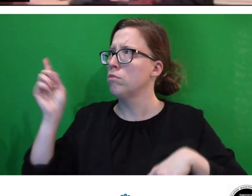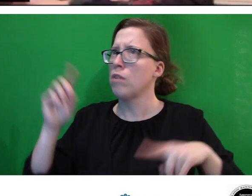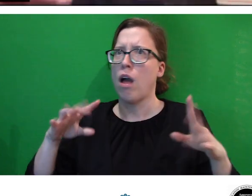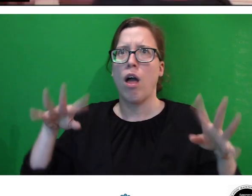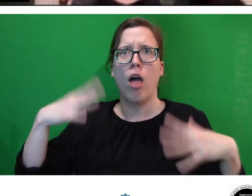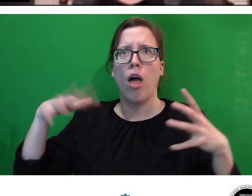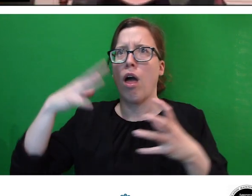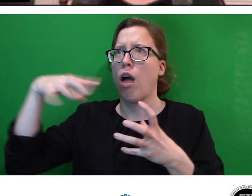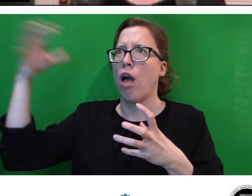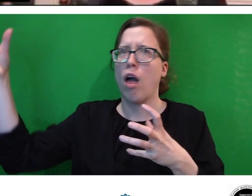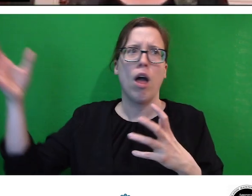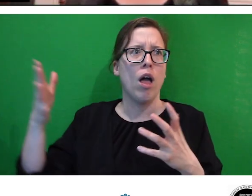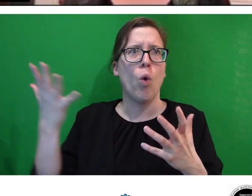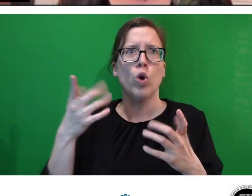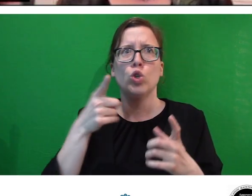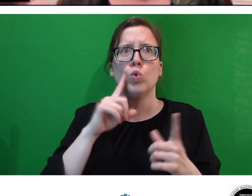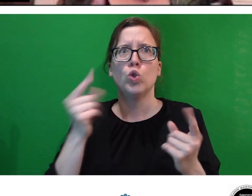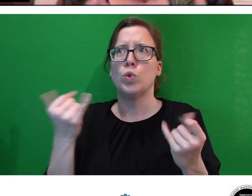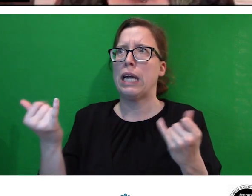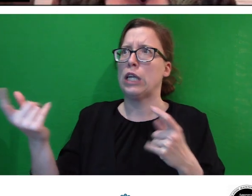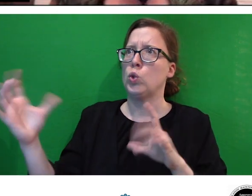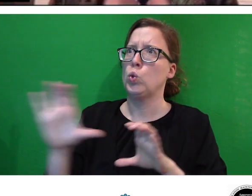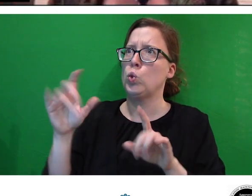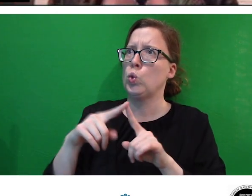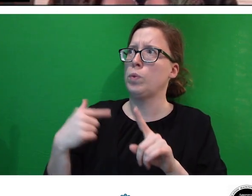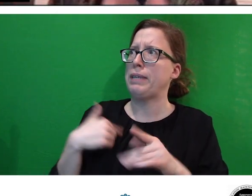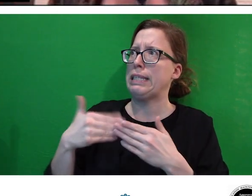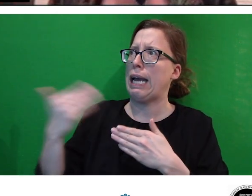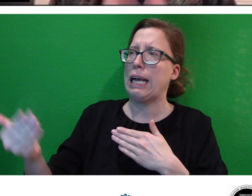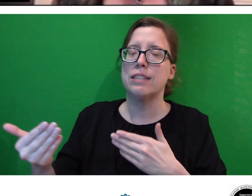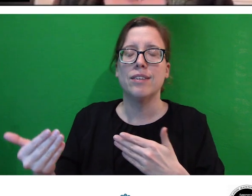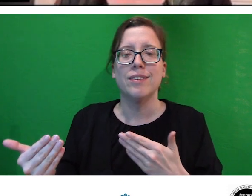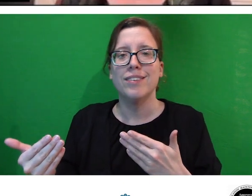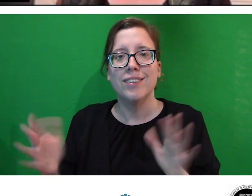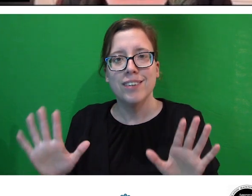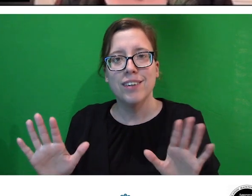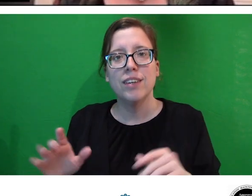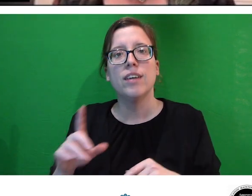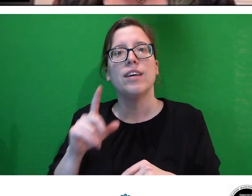this happens. That's why they don't have a lot of trust oftentimes because the world seems